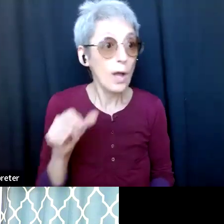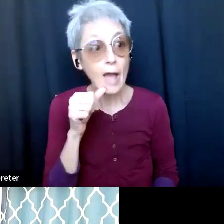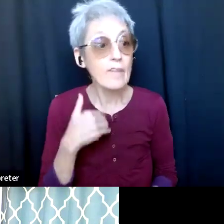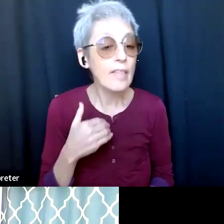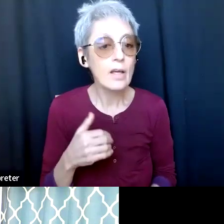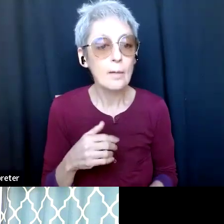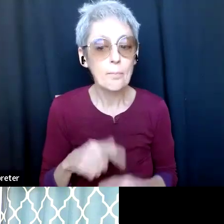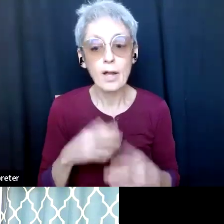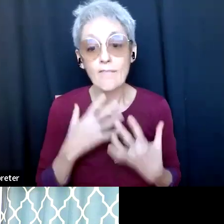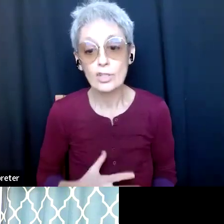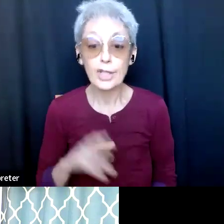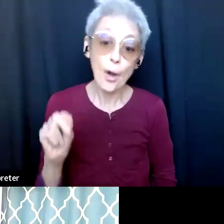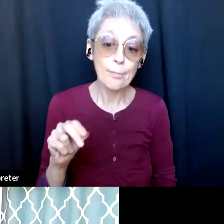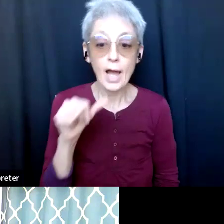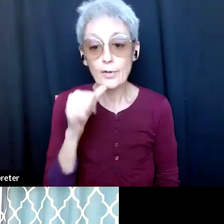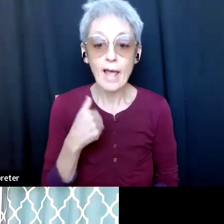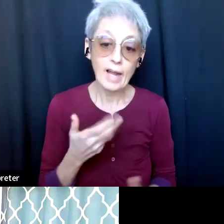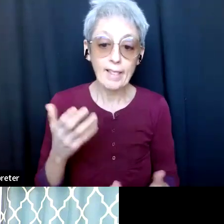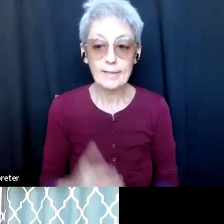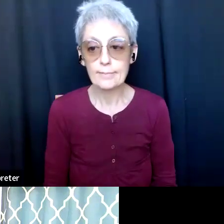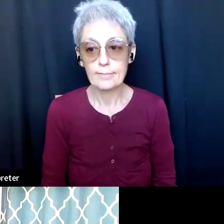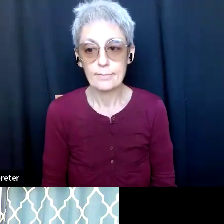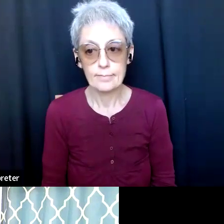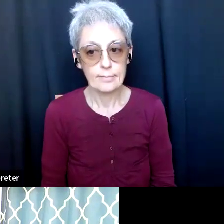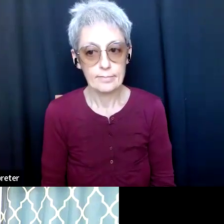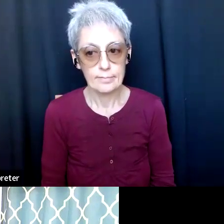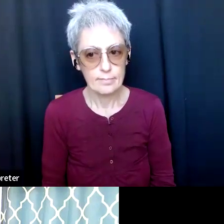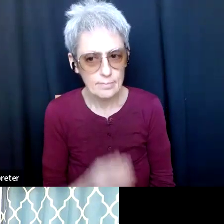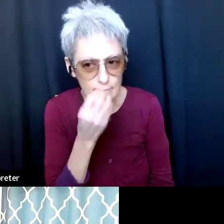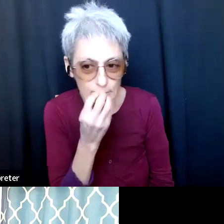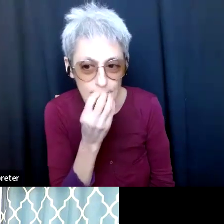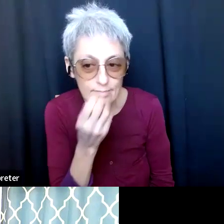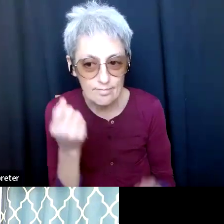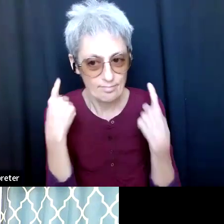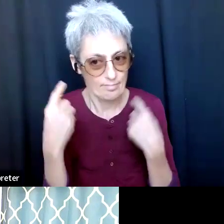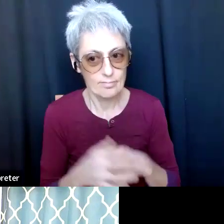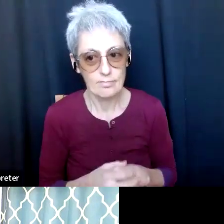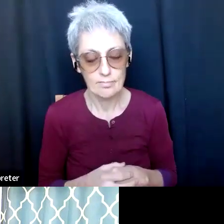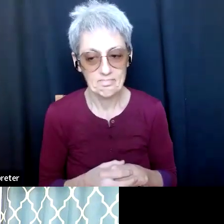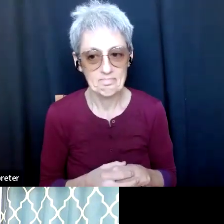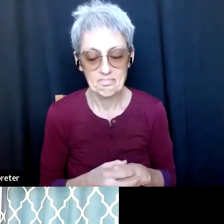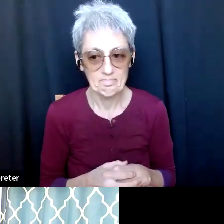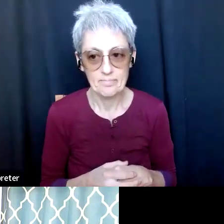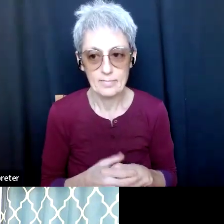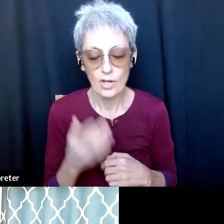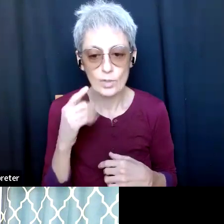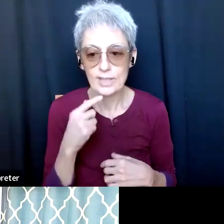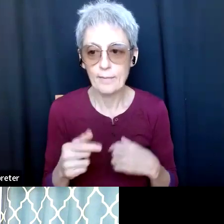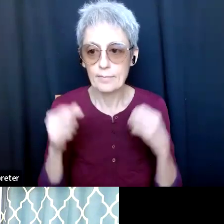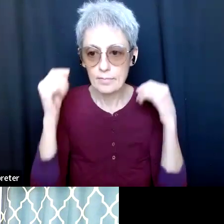That is, is the speech at different rates more or less susceptible to distraction or to being distracting?"